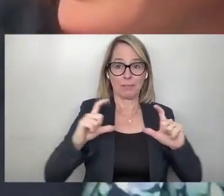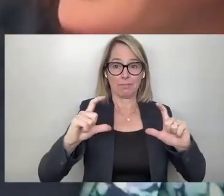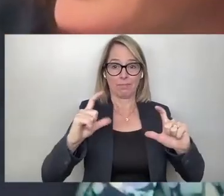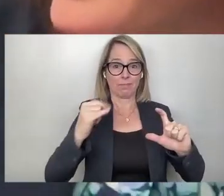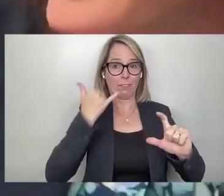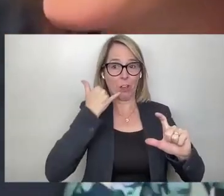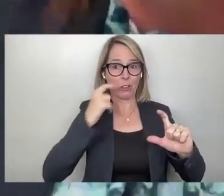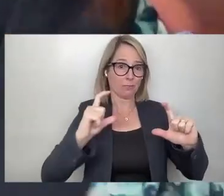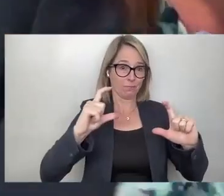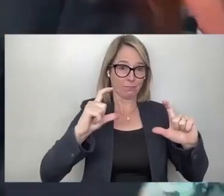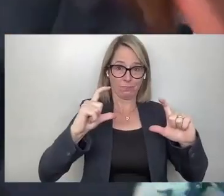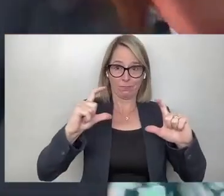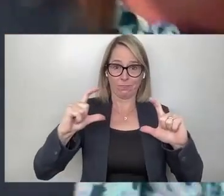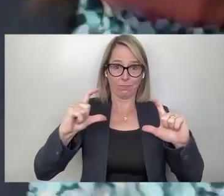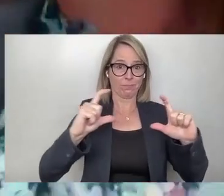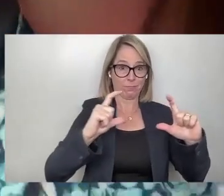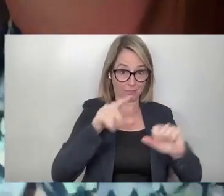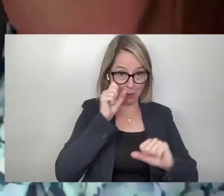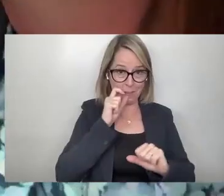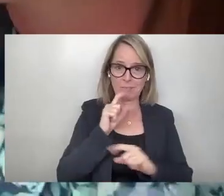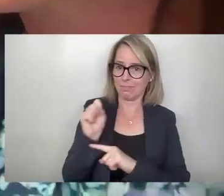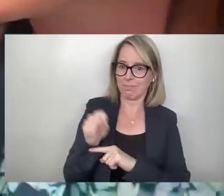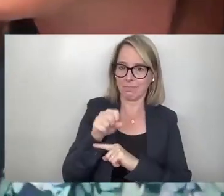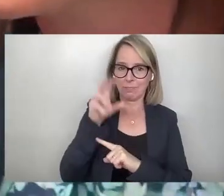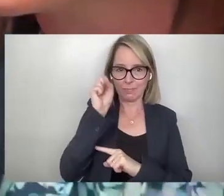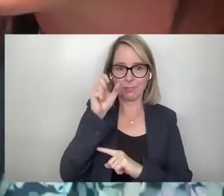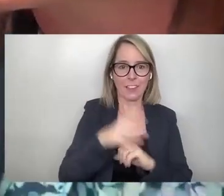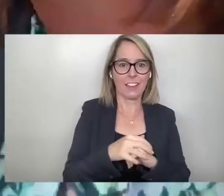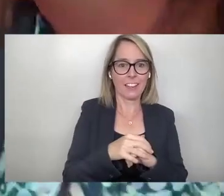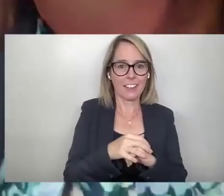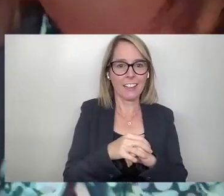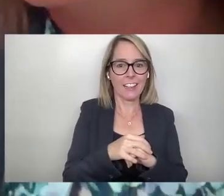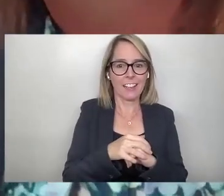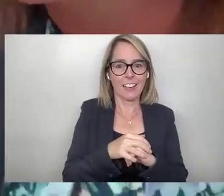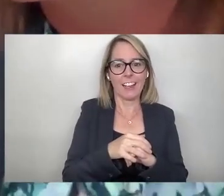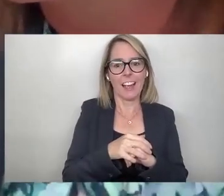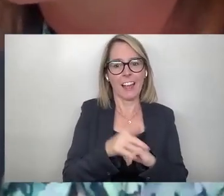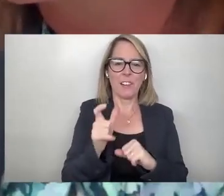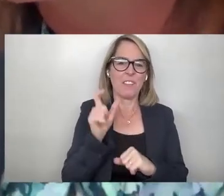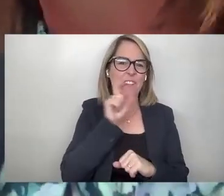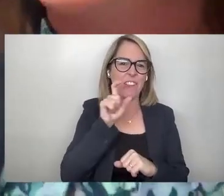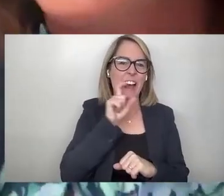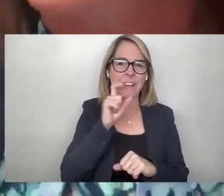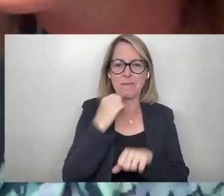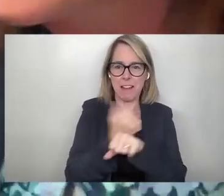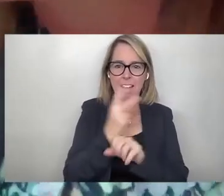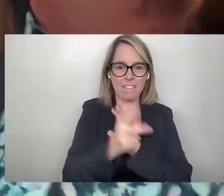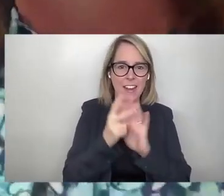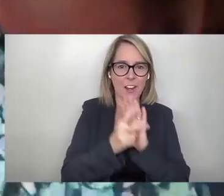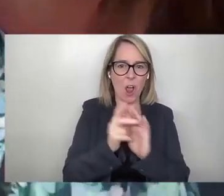Catrin: Oh, yes, I do. And that was actually a lot of fun to make an edit with someone like Cathy.